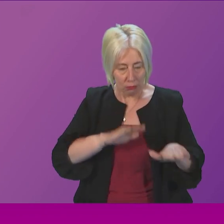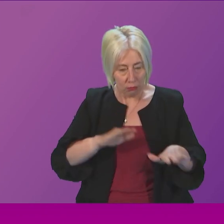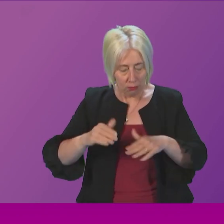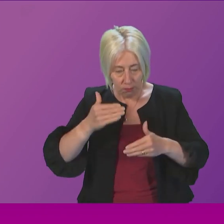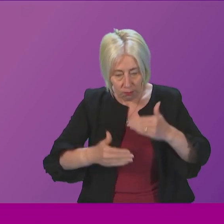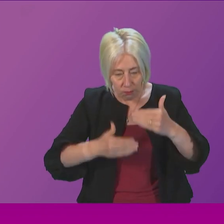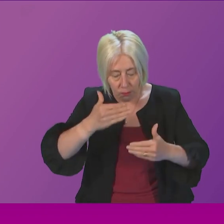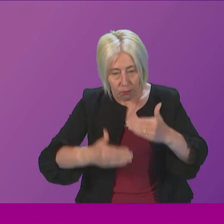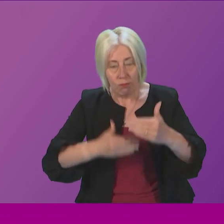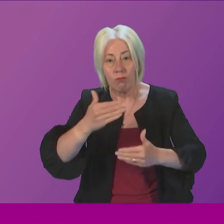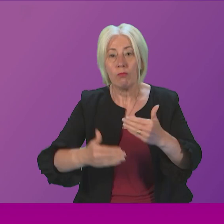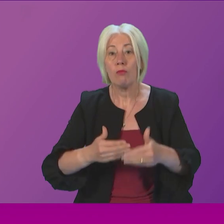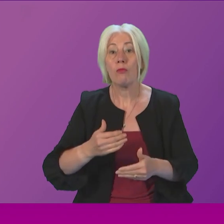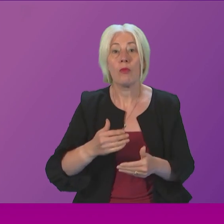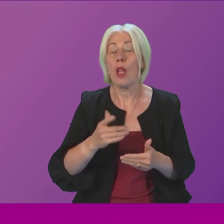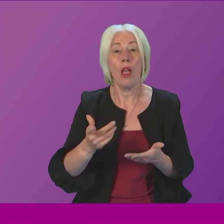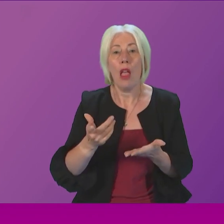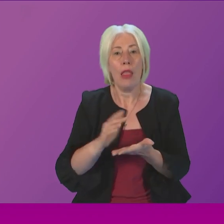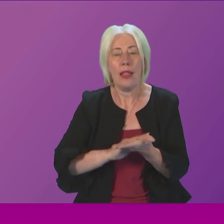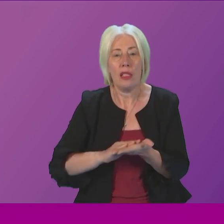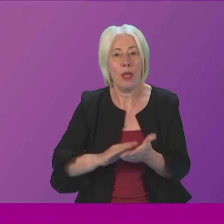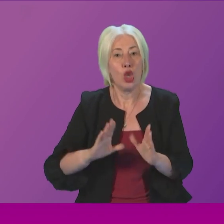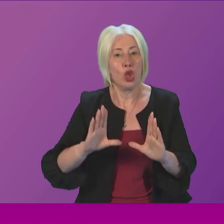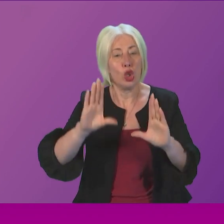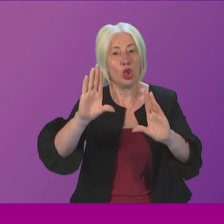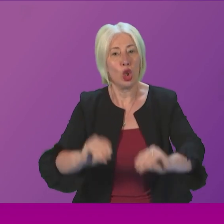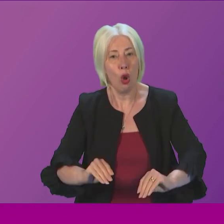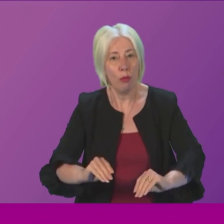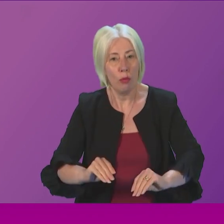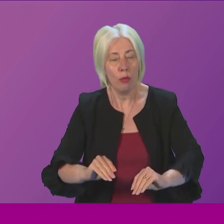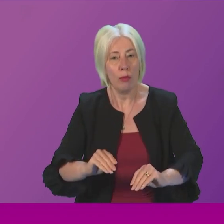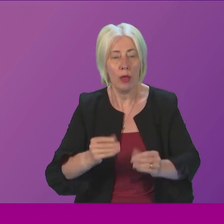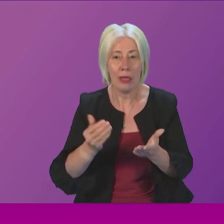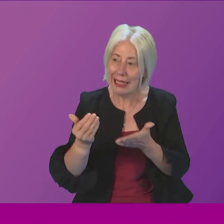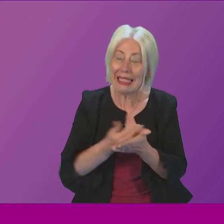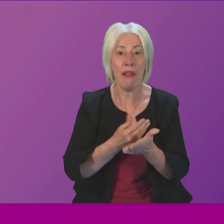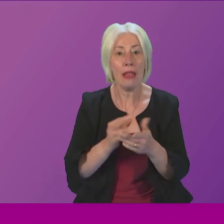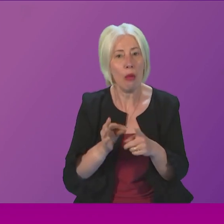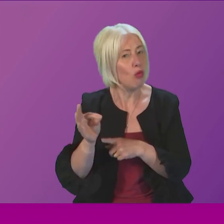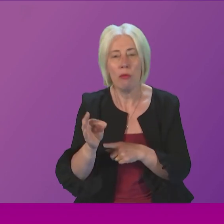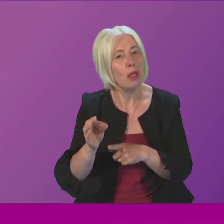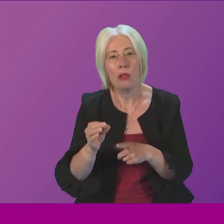A9 this summer does not stop us from making those road safety improvements.